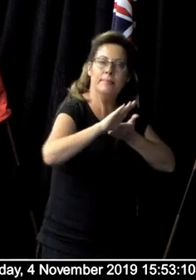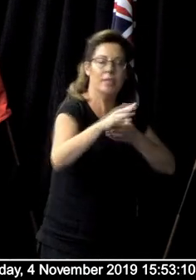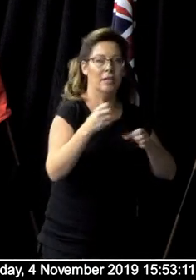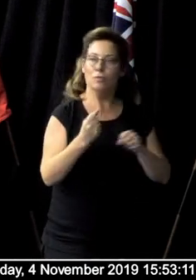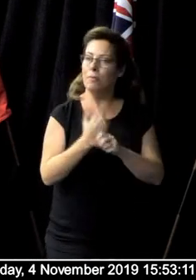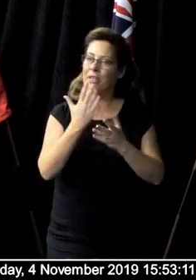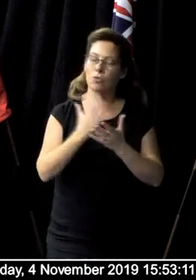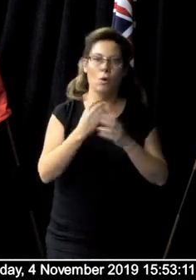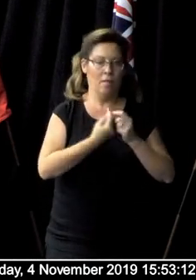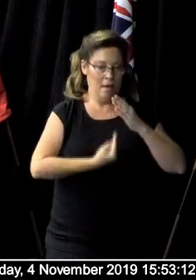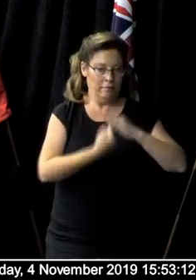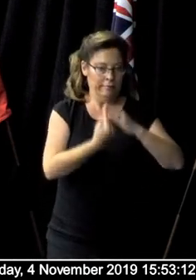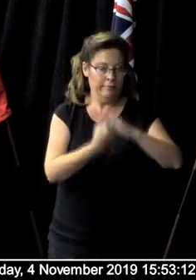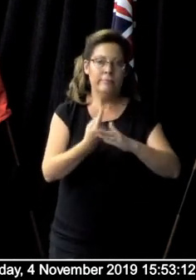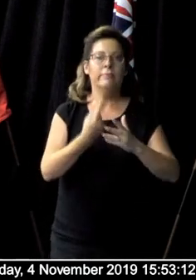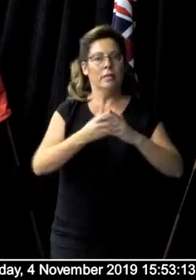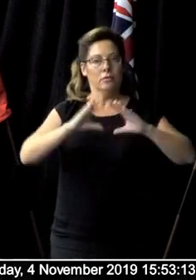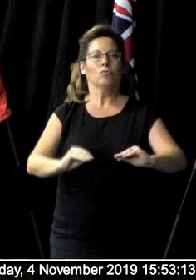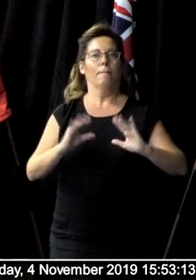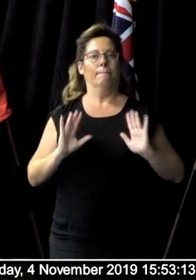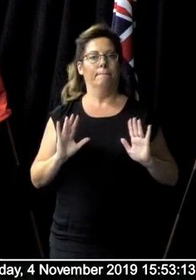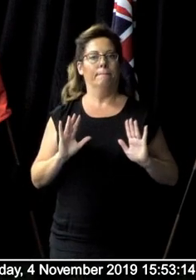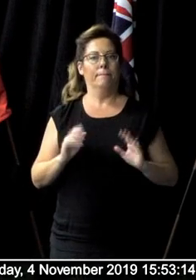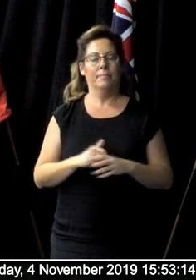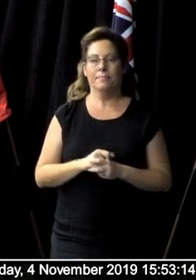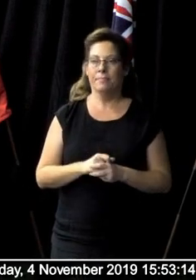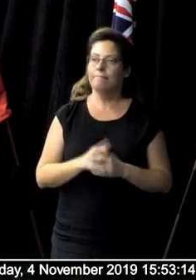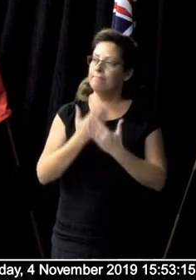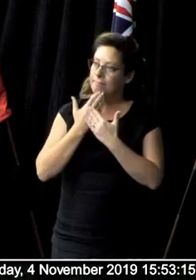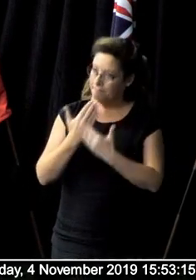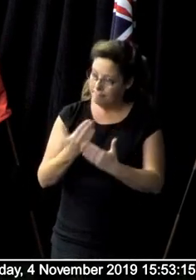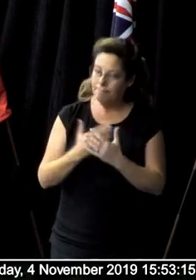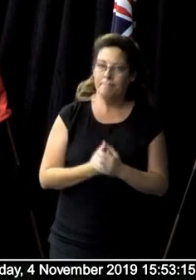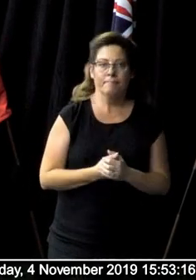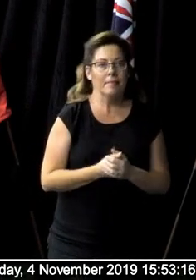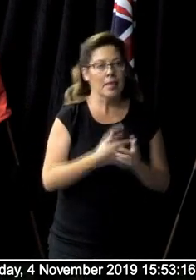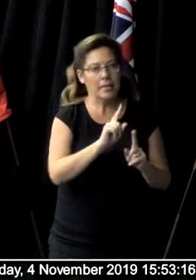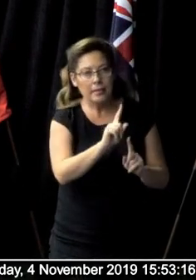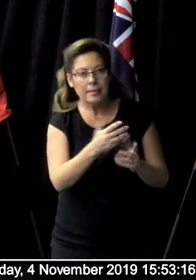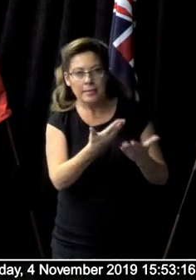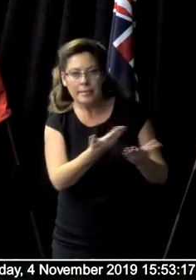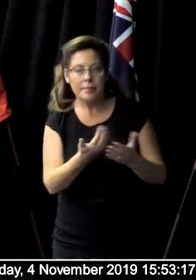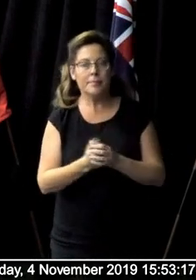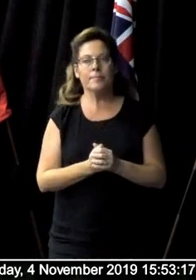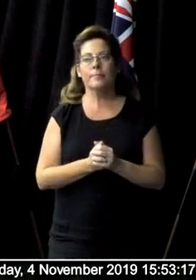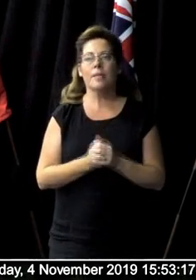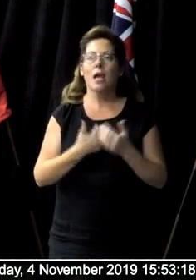Thank you, Mrs Wilson. Dr Bridle? So this has given me some thoughts.